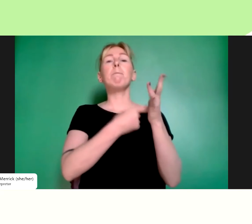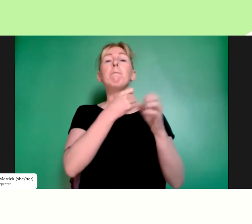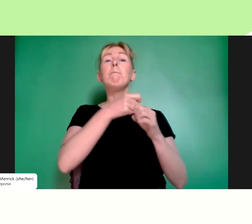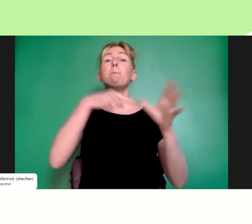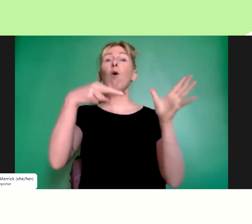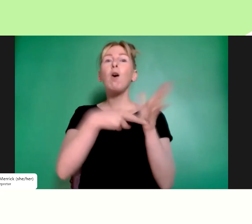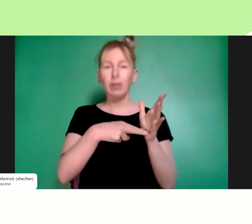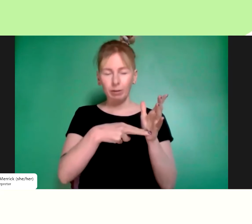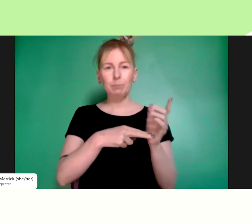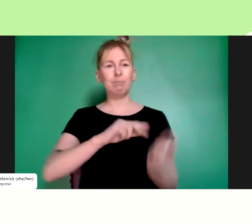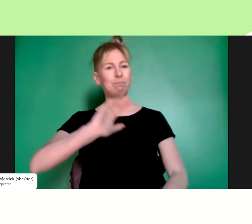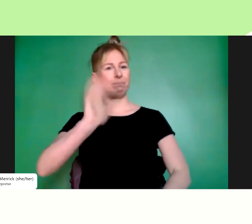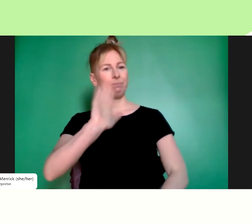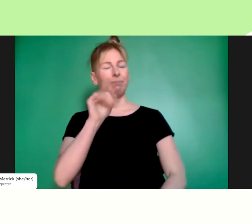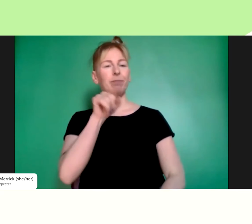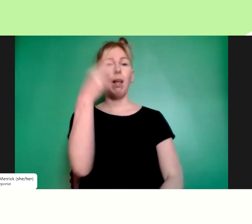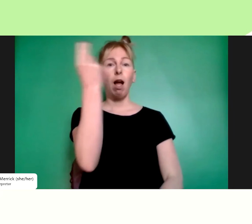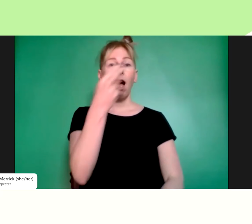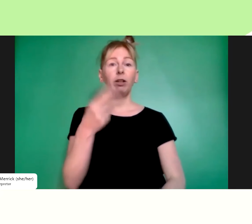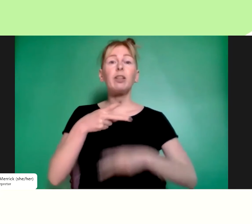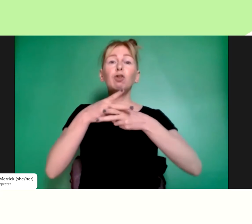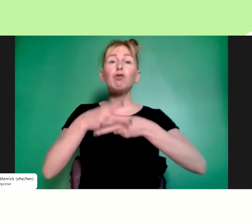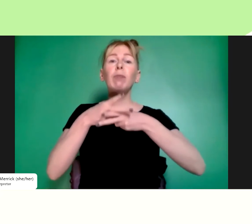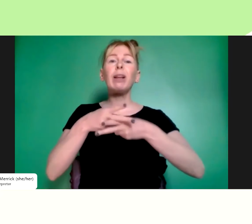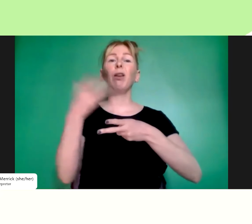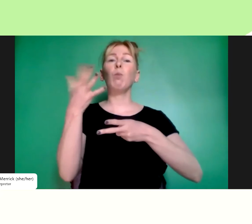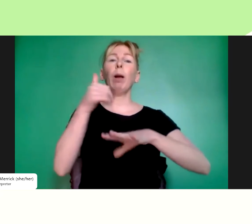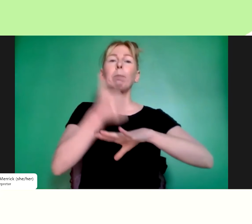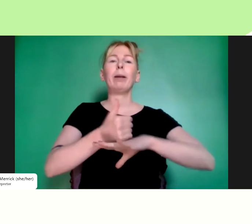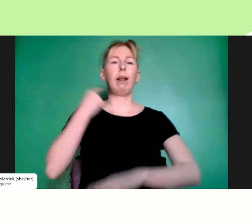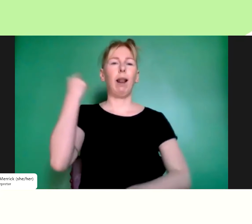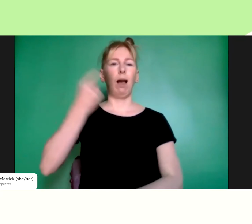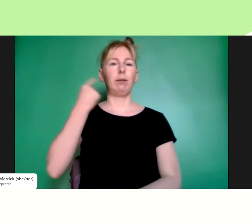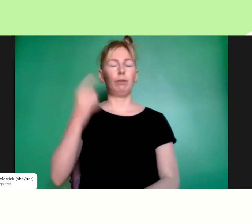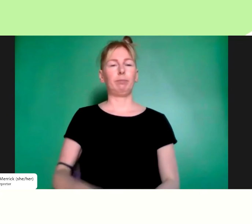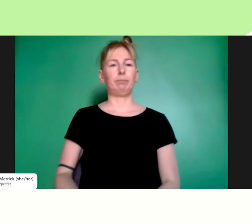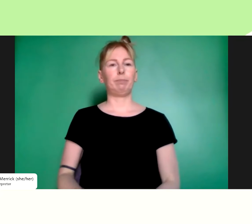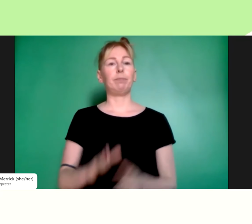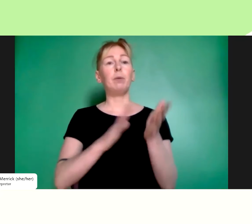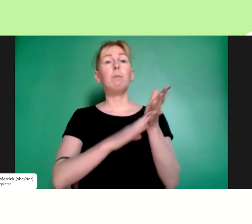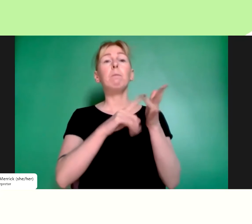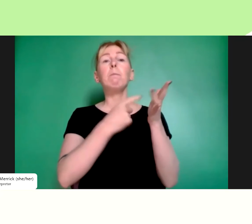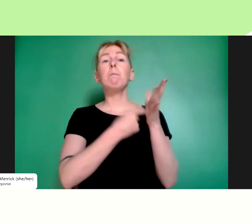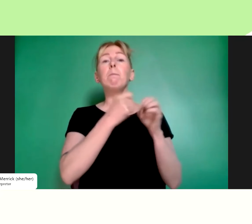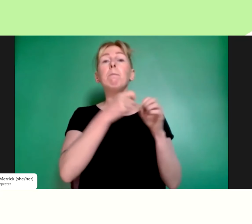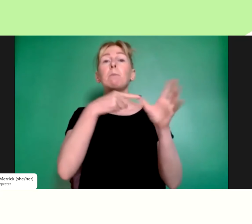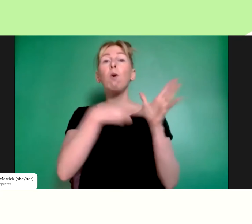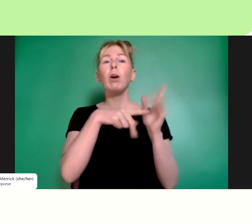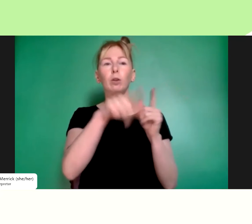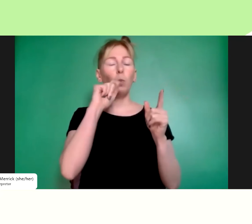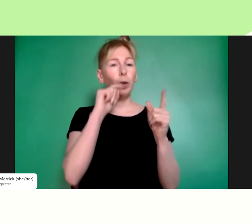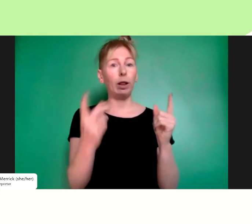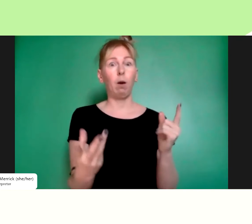Hi, Morgan. I'm also very excited that Morgan will be joined by an artist Jack Ky Tan,